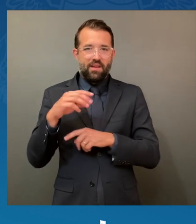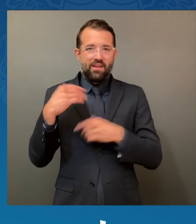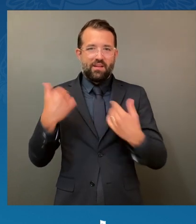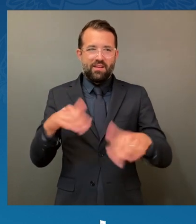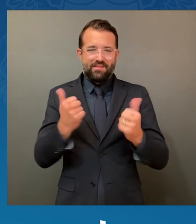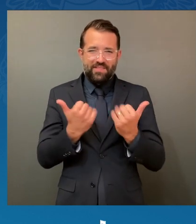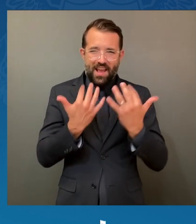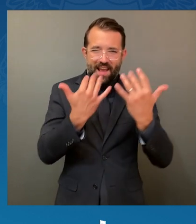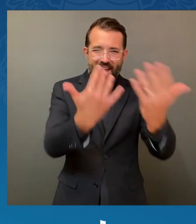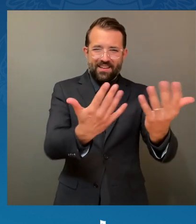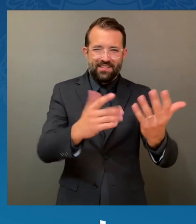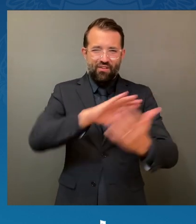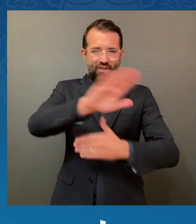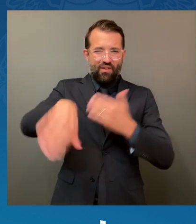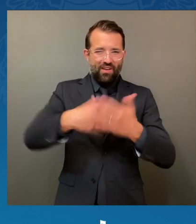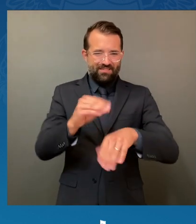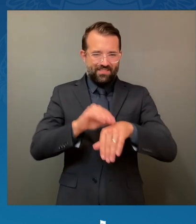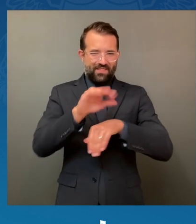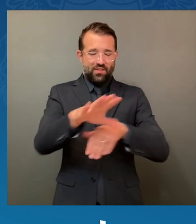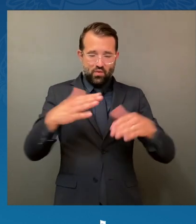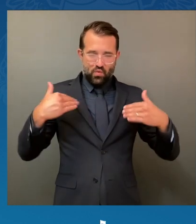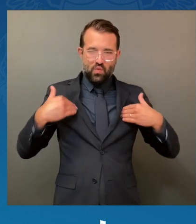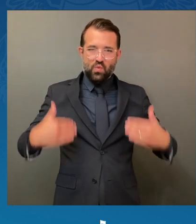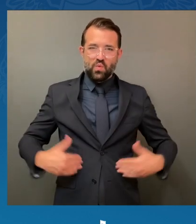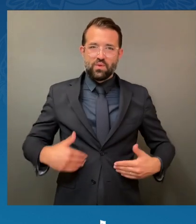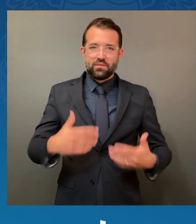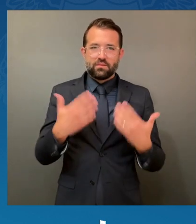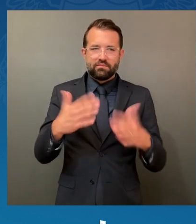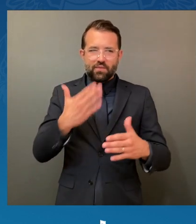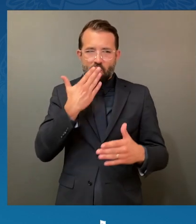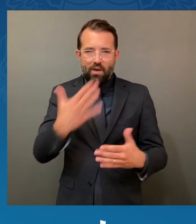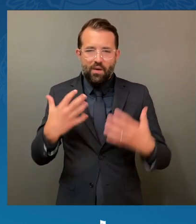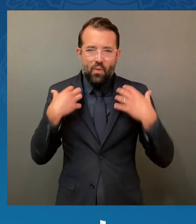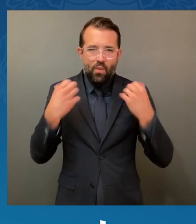Truly achieving public health without a healthy planet is impossible.